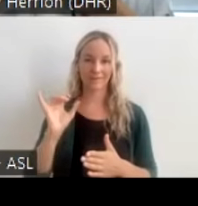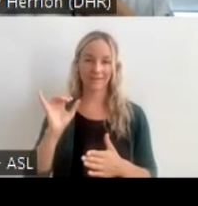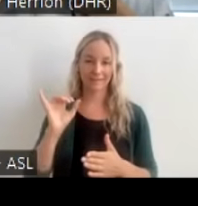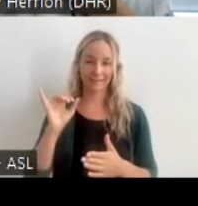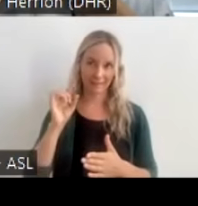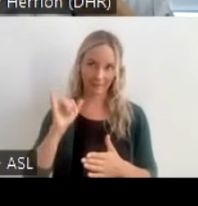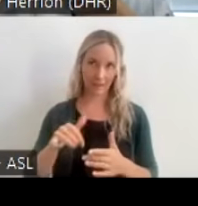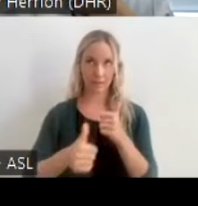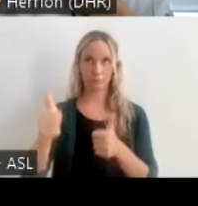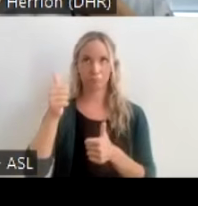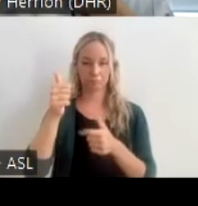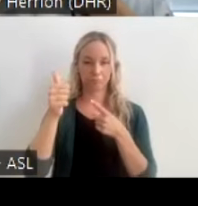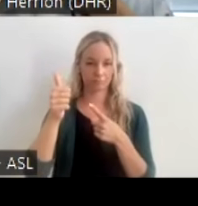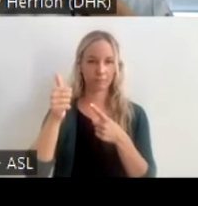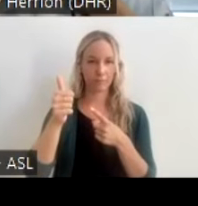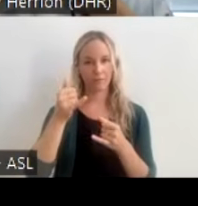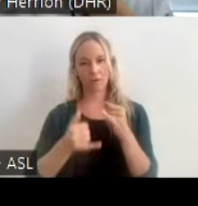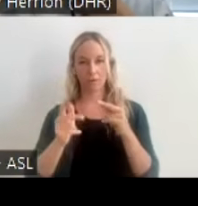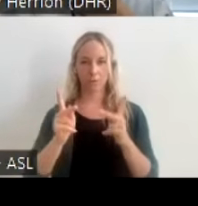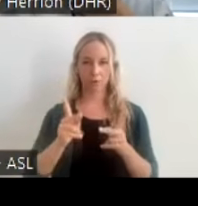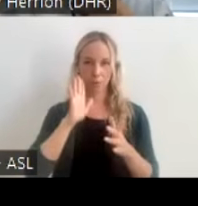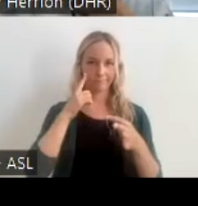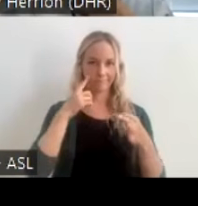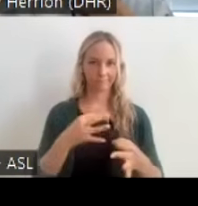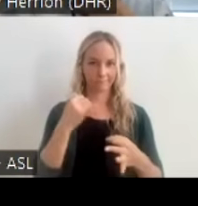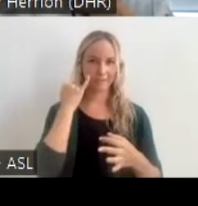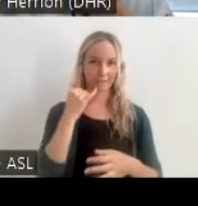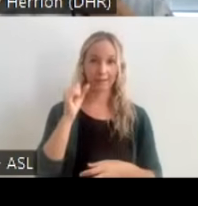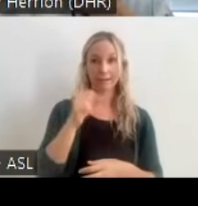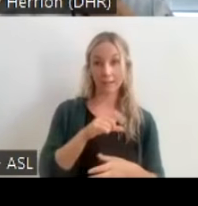place, And all of the remedies that would be available in